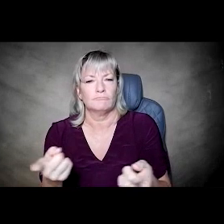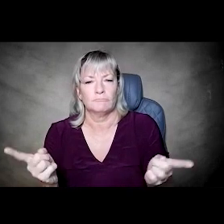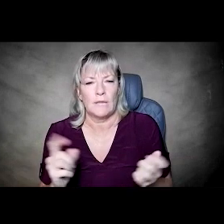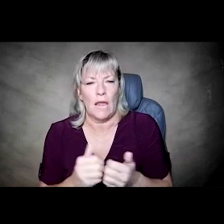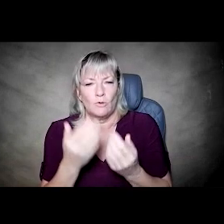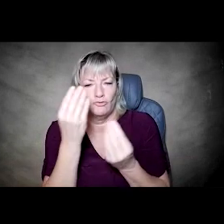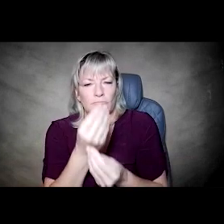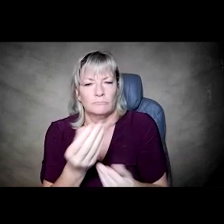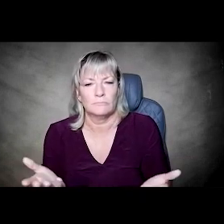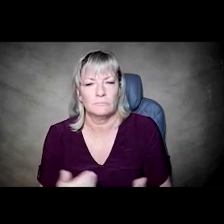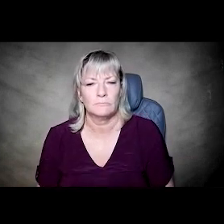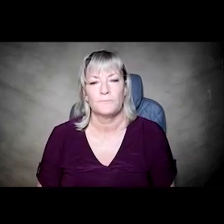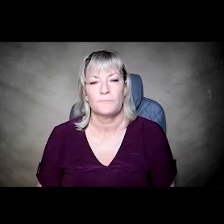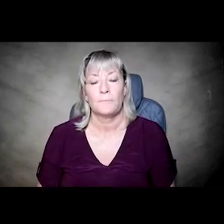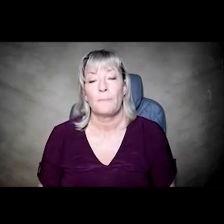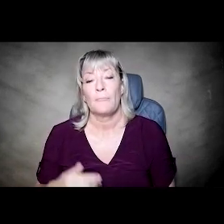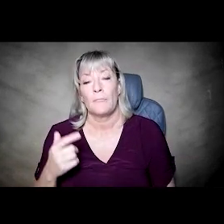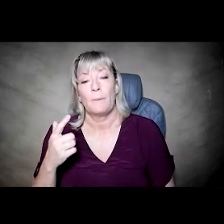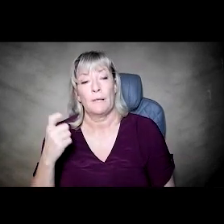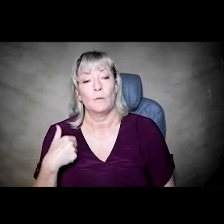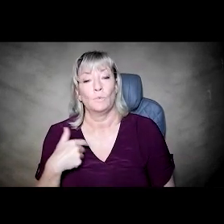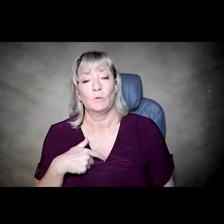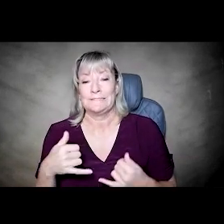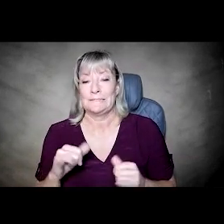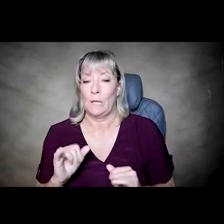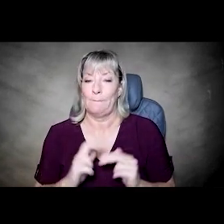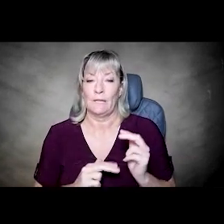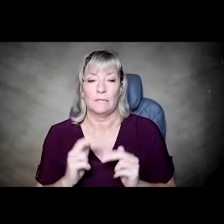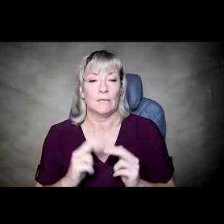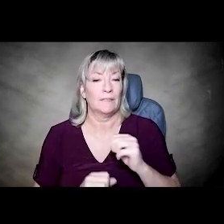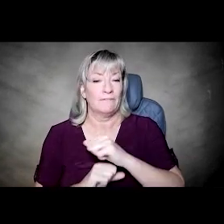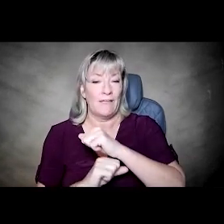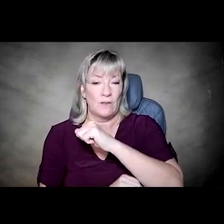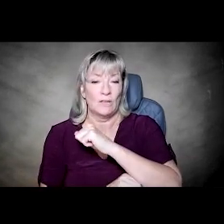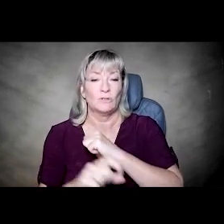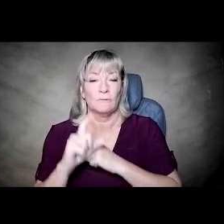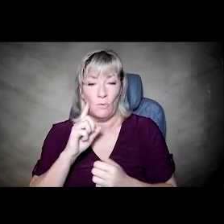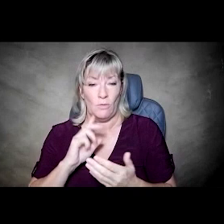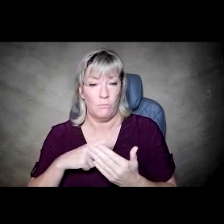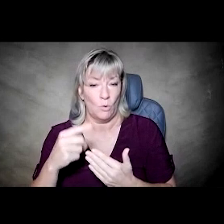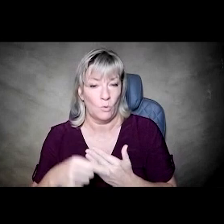[Dacia] Because we are still building the foundation of our program,